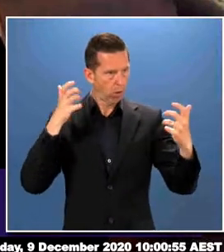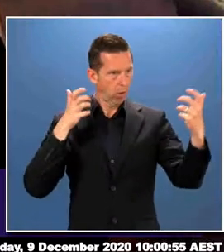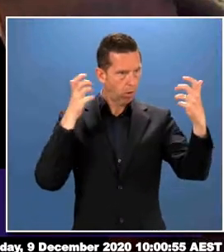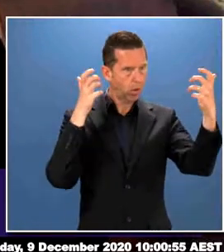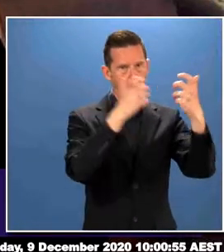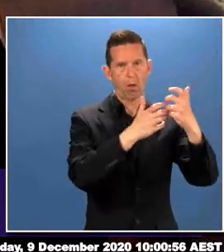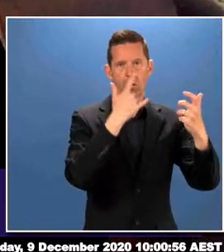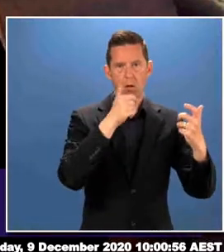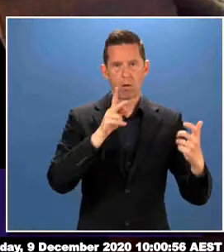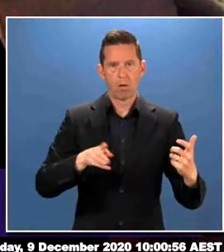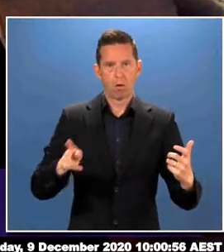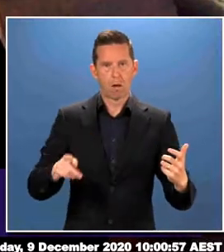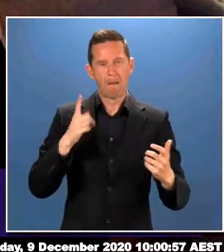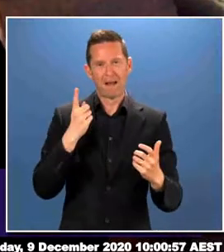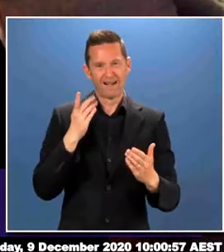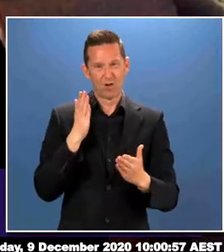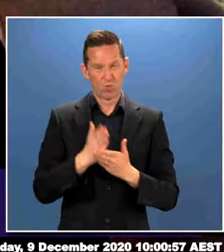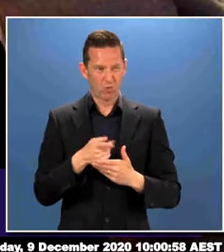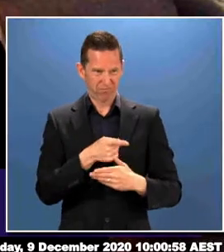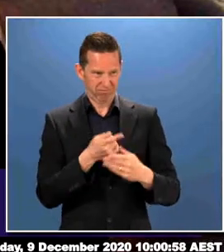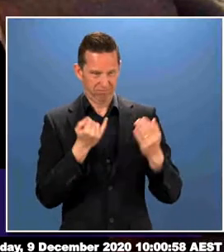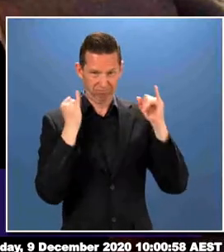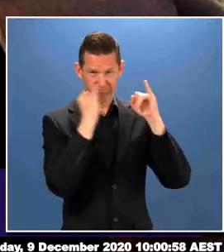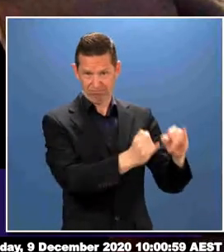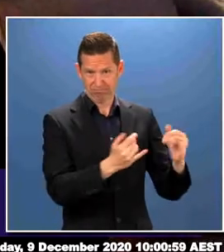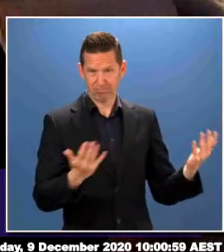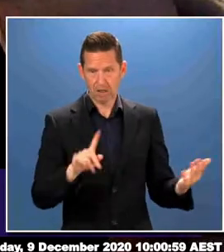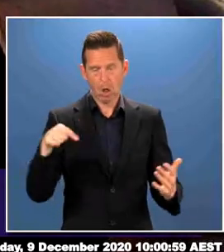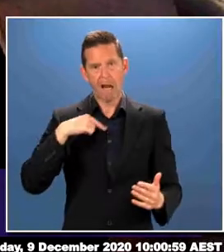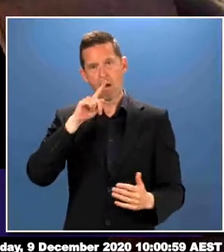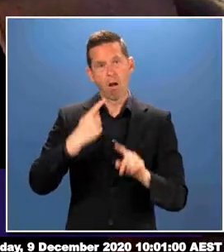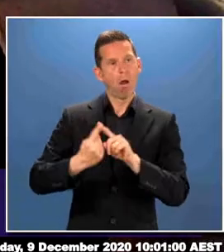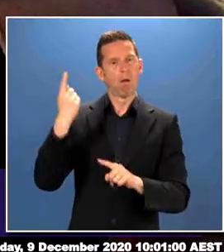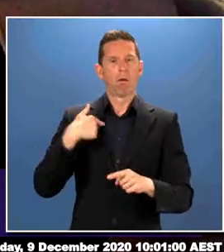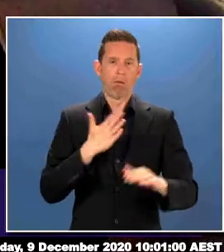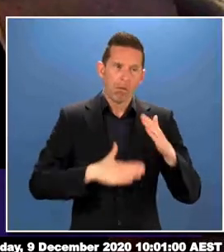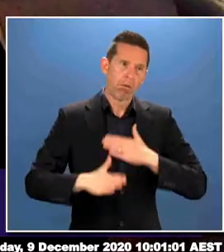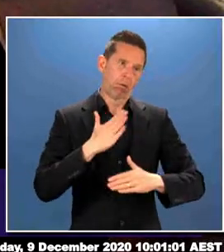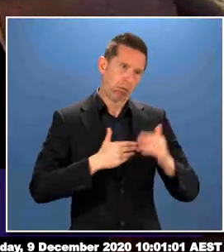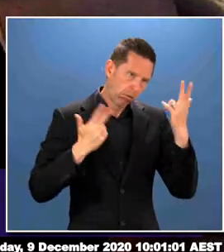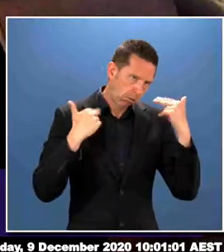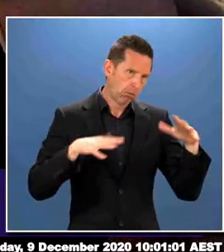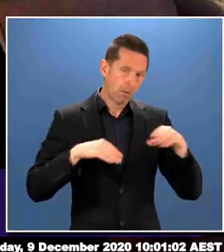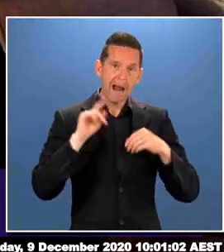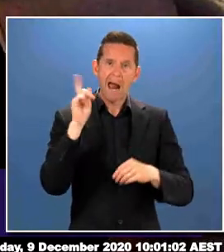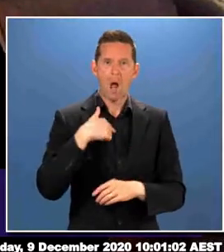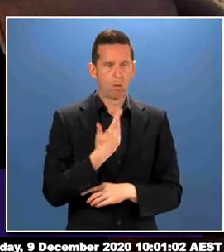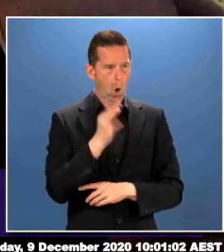And actually how wrong that is, and how we can't just accept that any more. We need to say, "The world wasn't designed for us, let's design a new